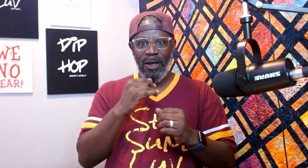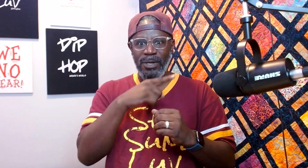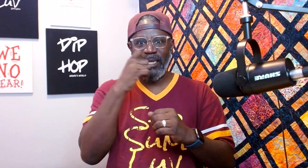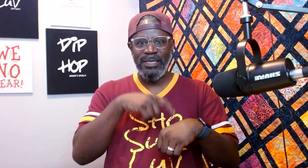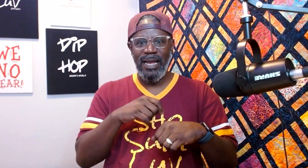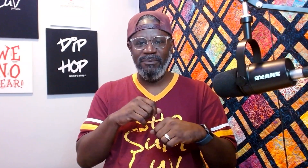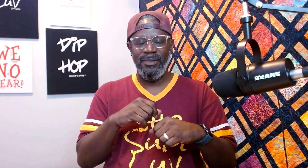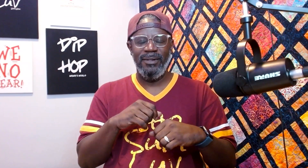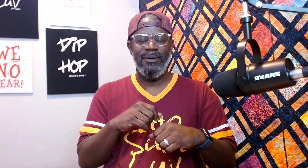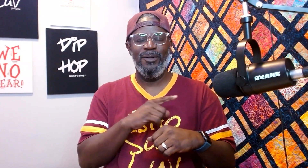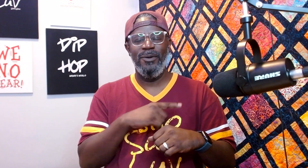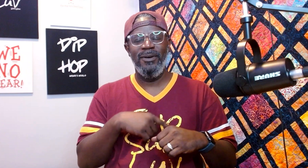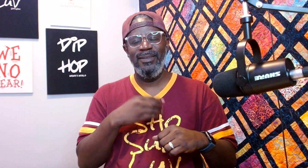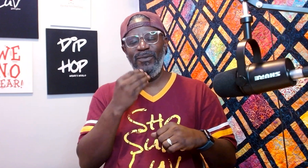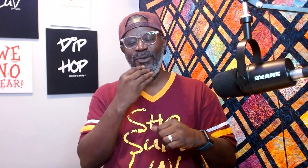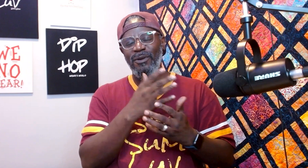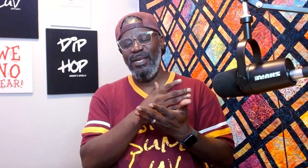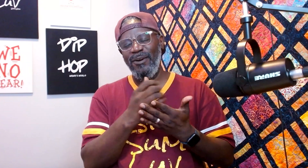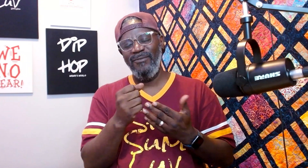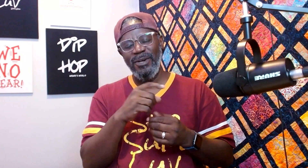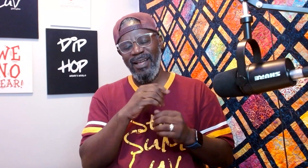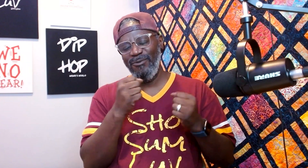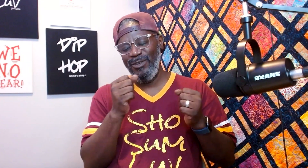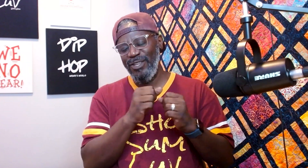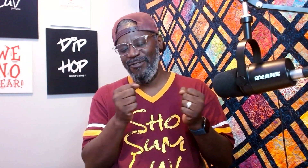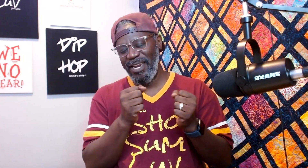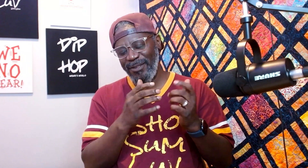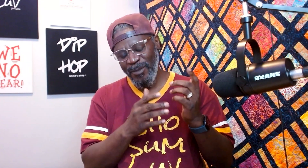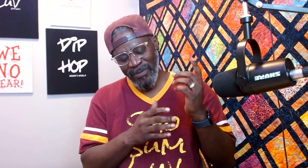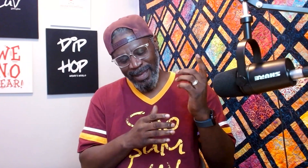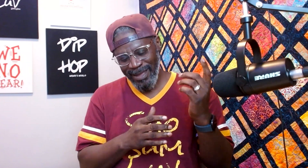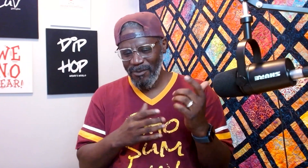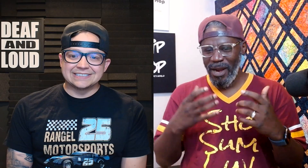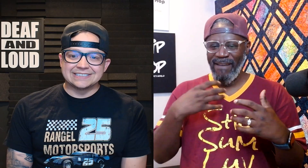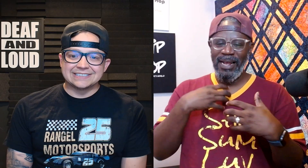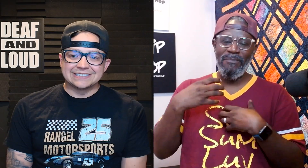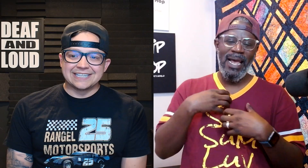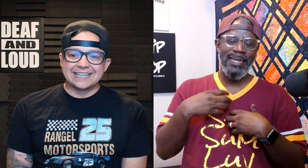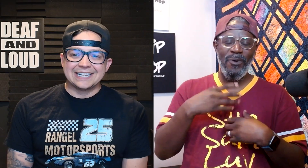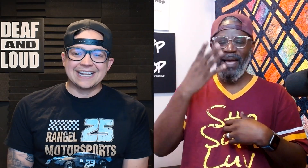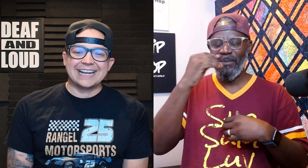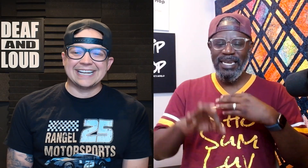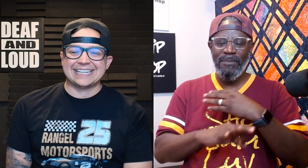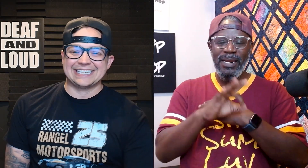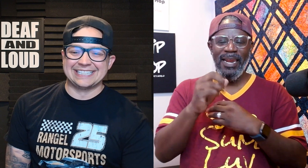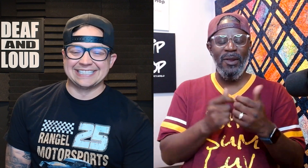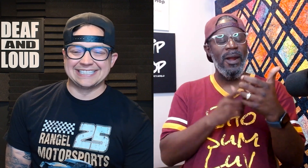oh, it's summertime, oh Lord, the food's gonna be gone from the refrigerator. And we're gonna have 'em complaining. We're gonna have them sleeping in and they're on